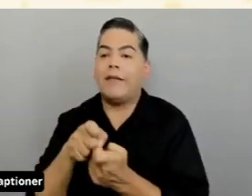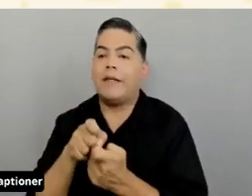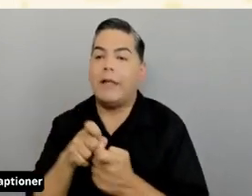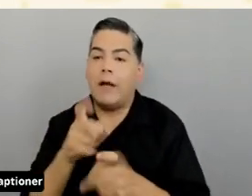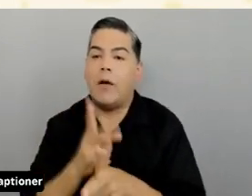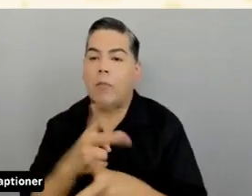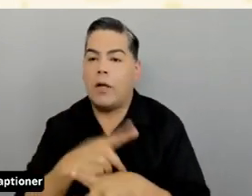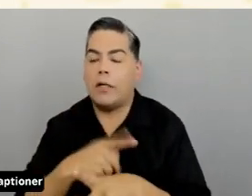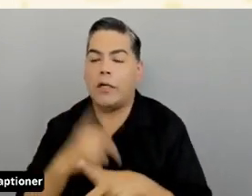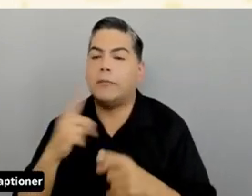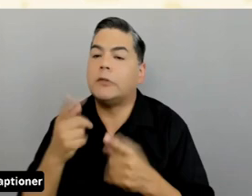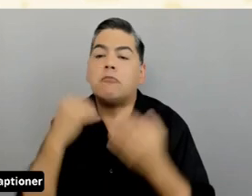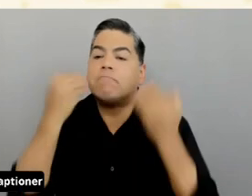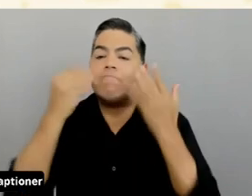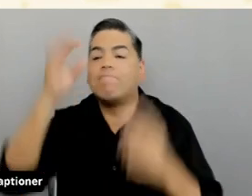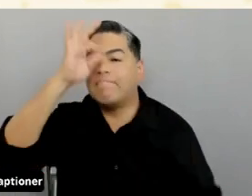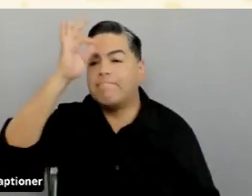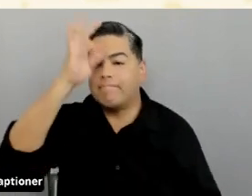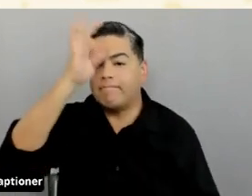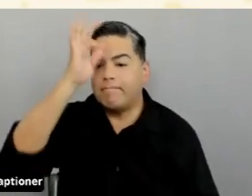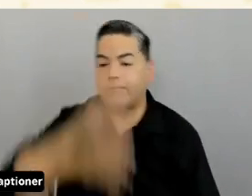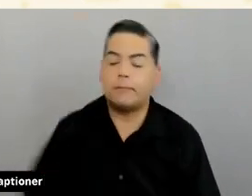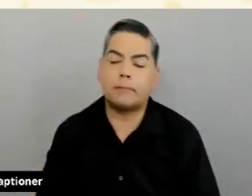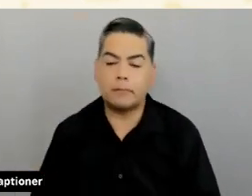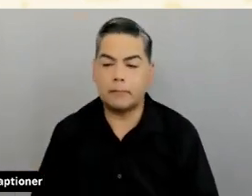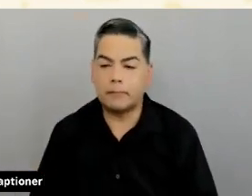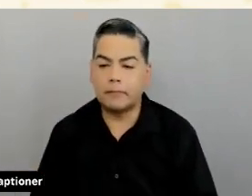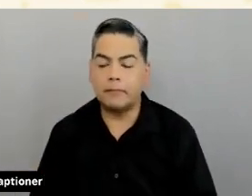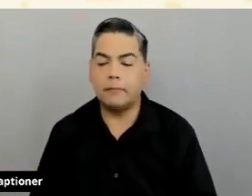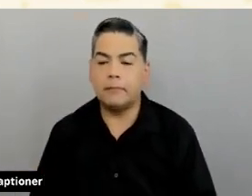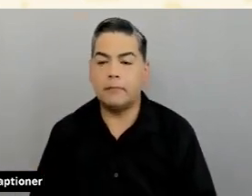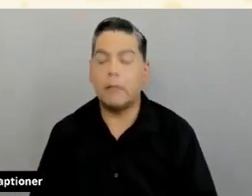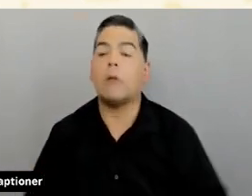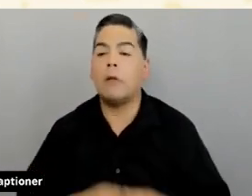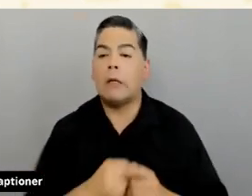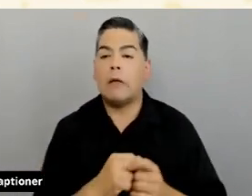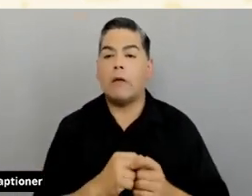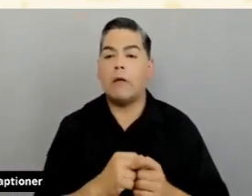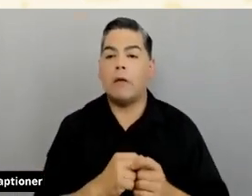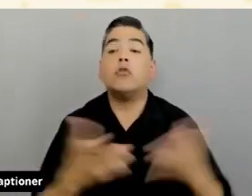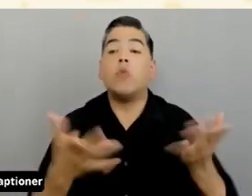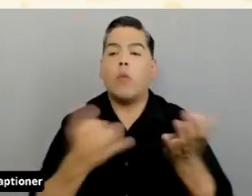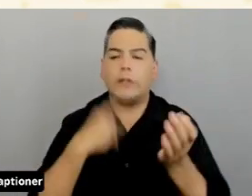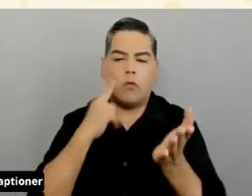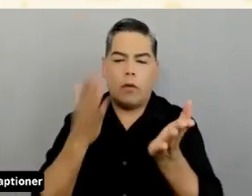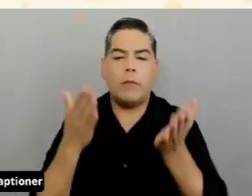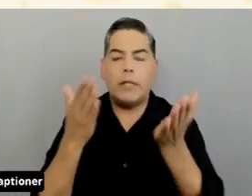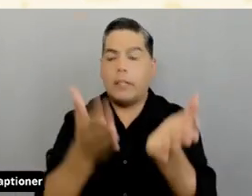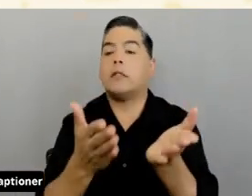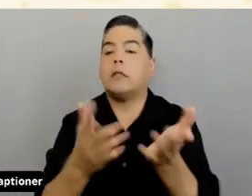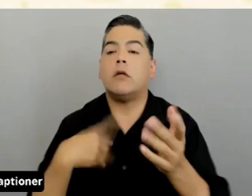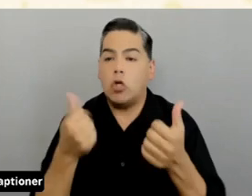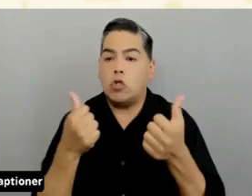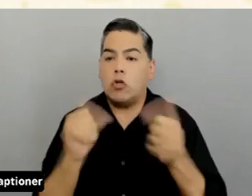So what will be the recommendations? Always try to create a pattern library.